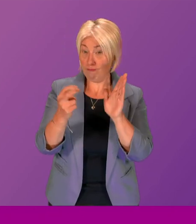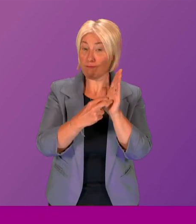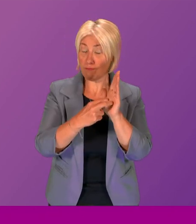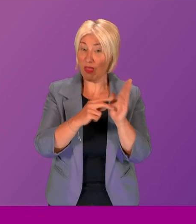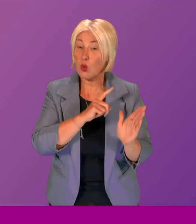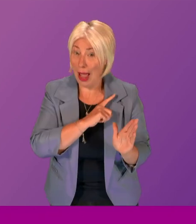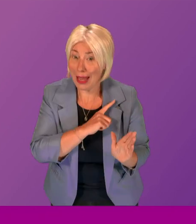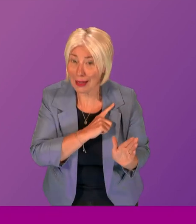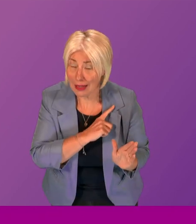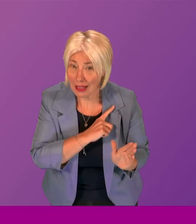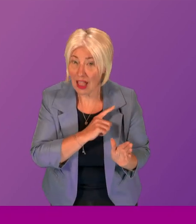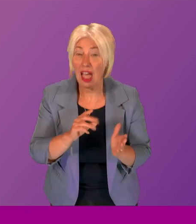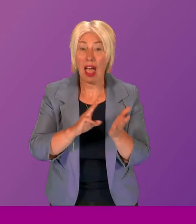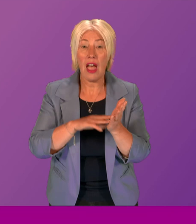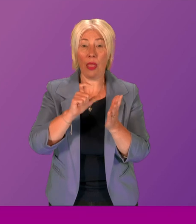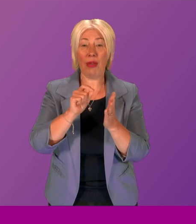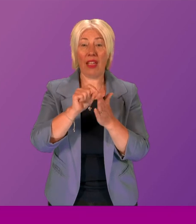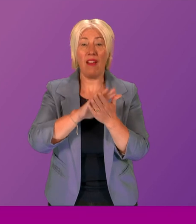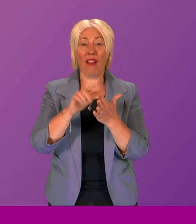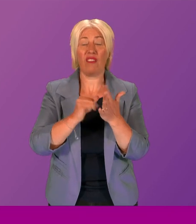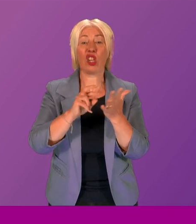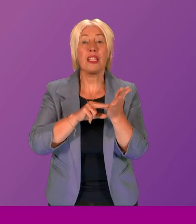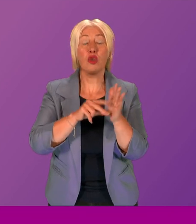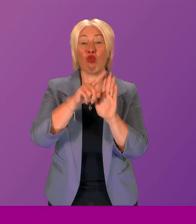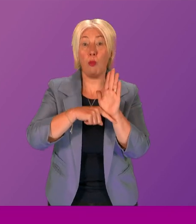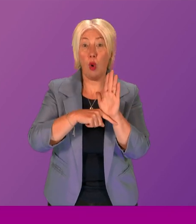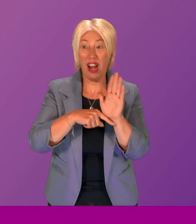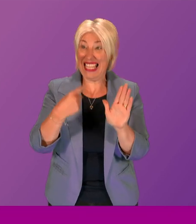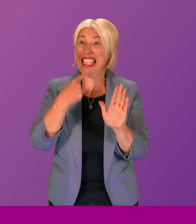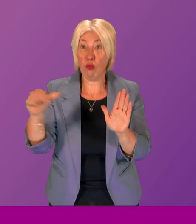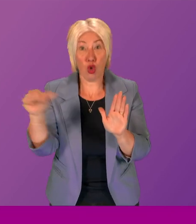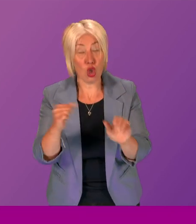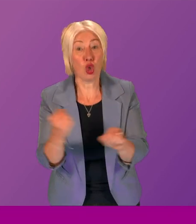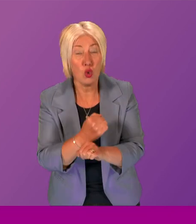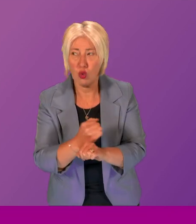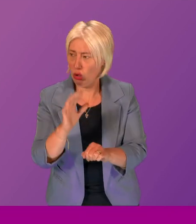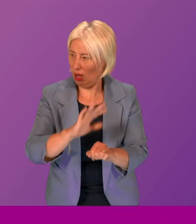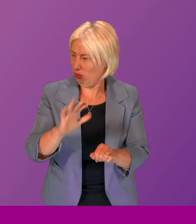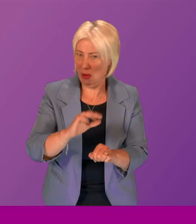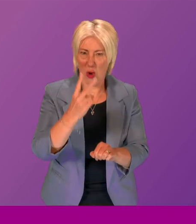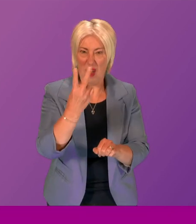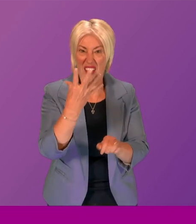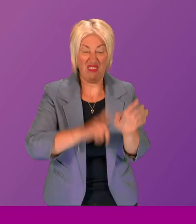is precisely why the Macpherson report recommended them in the first place around 25 years ago.